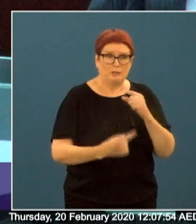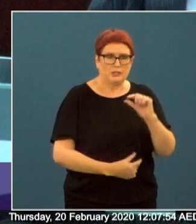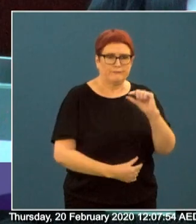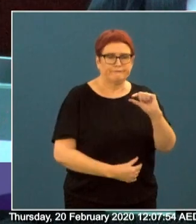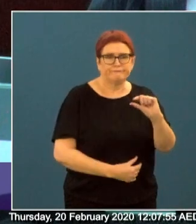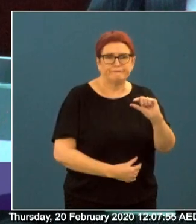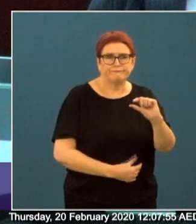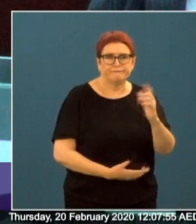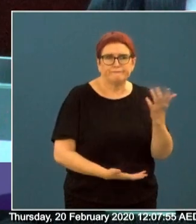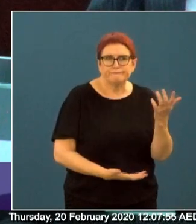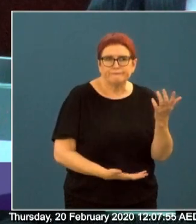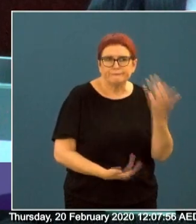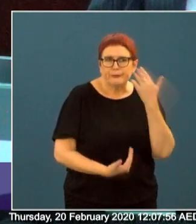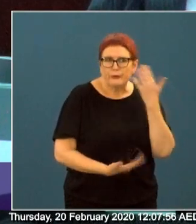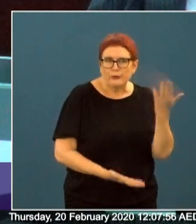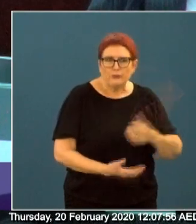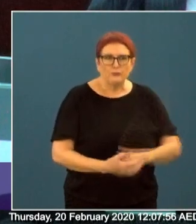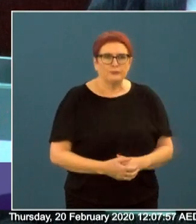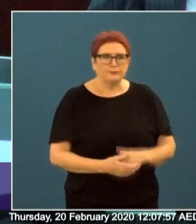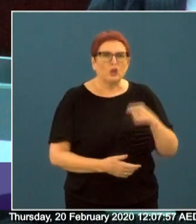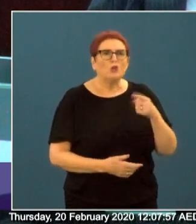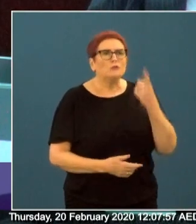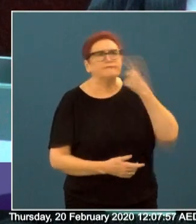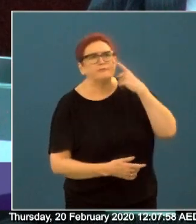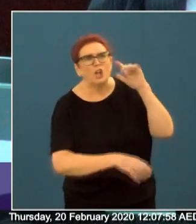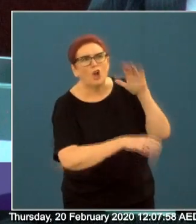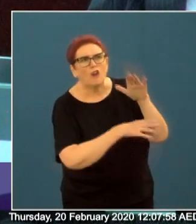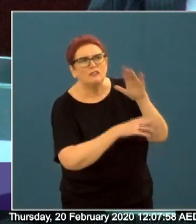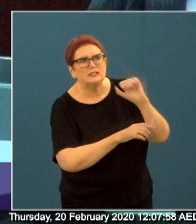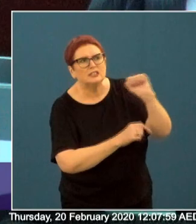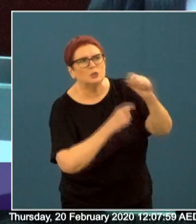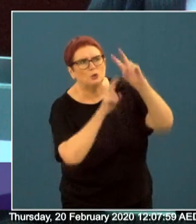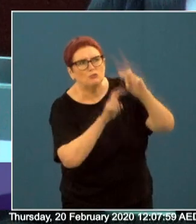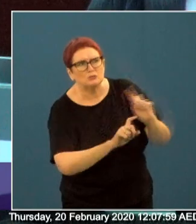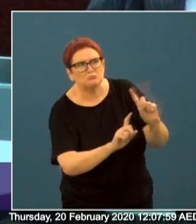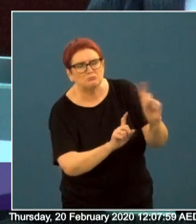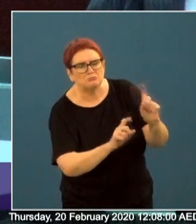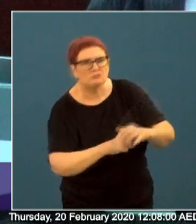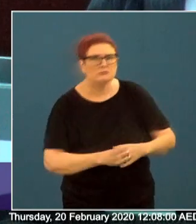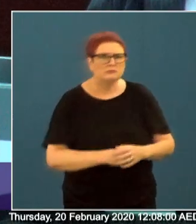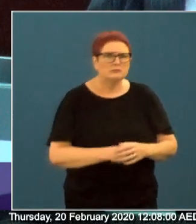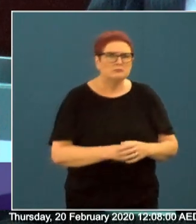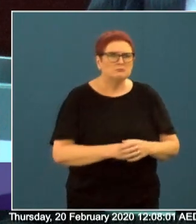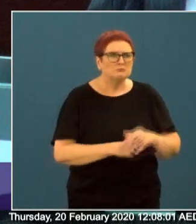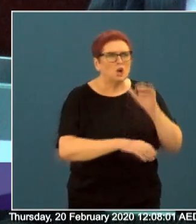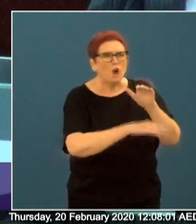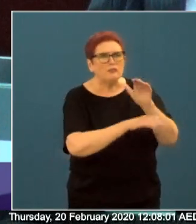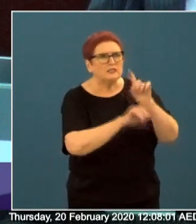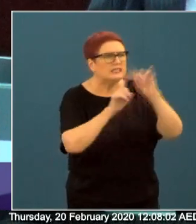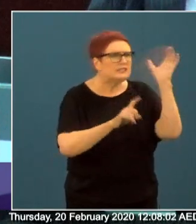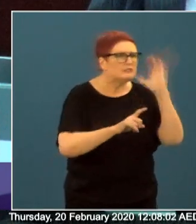and, again, you've had to rely on international data. What does the international data and international research tell us about